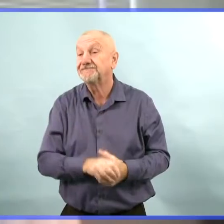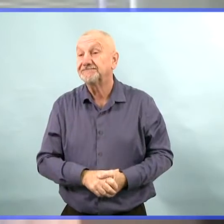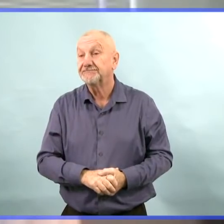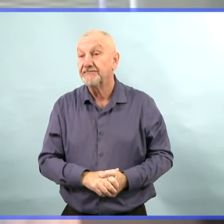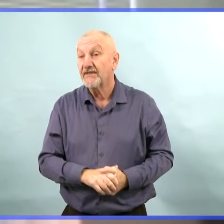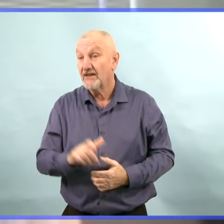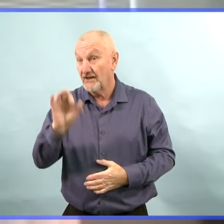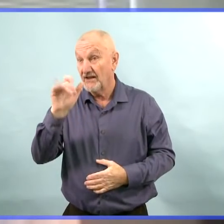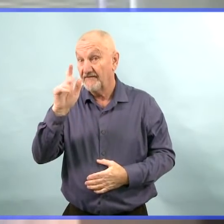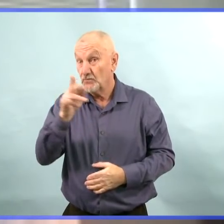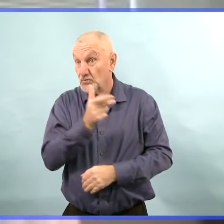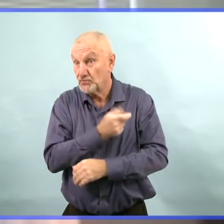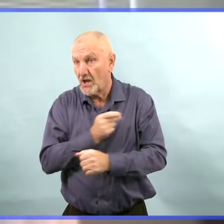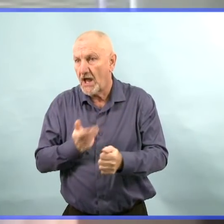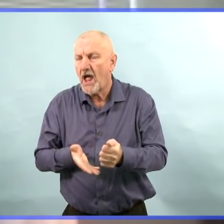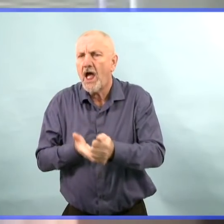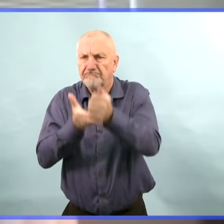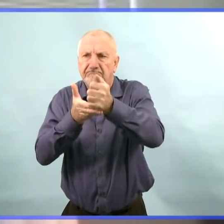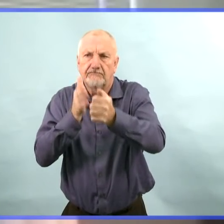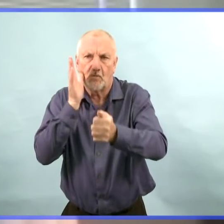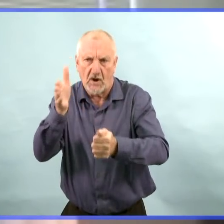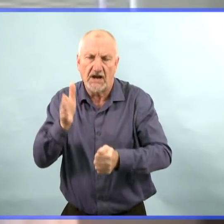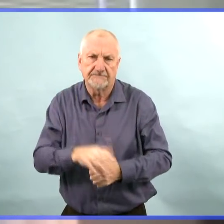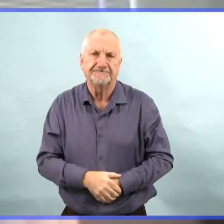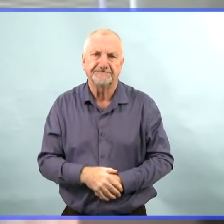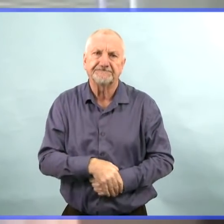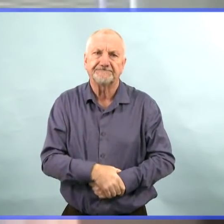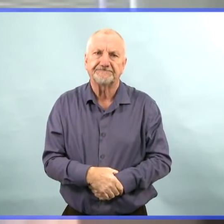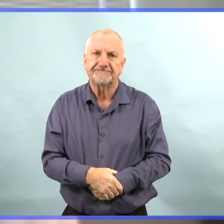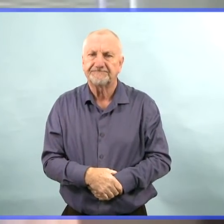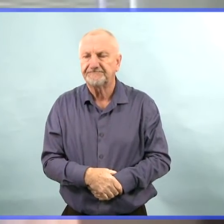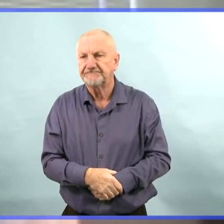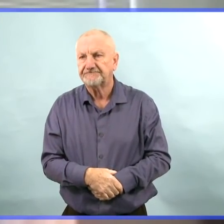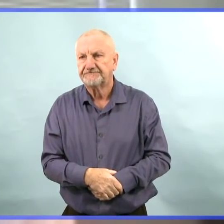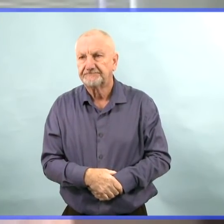the flu vaccine as well as the high-dose vaccine are available at local public health offices